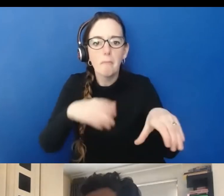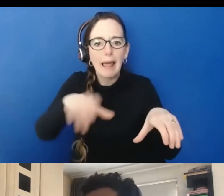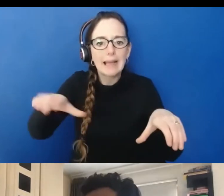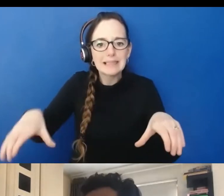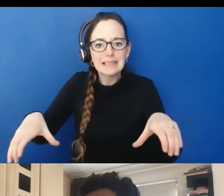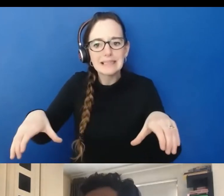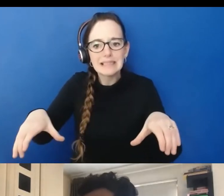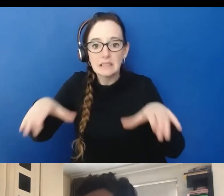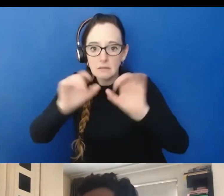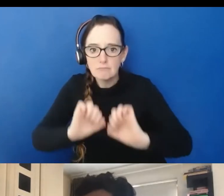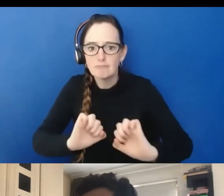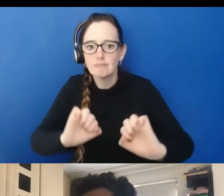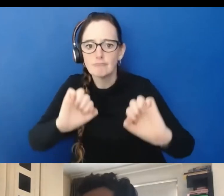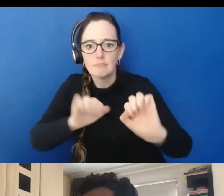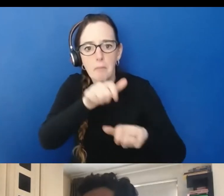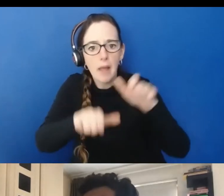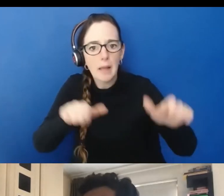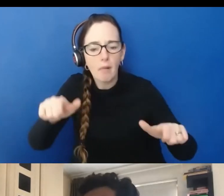live with, produce with. So that was the idea.